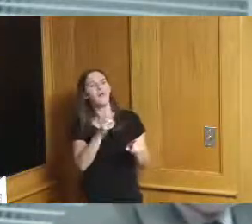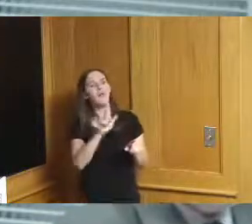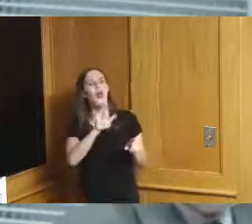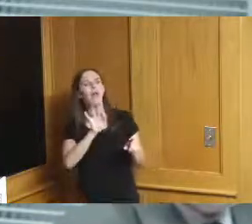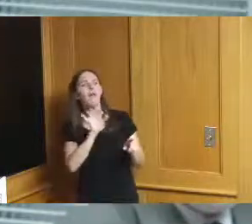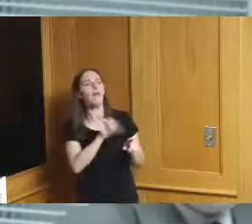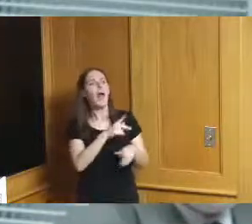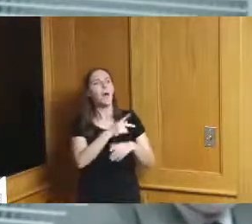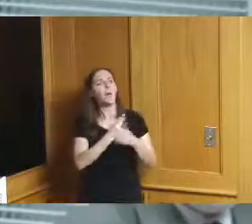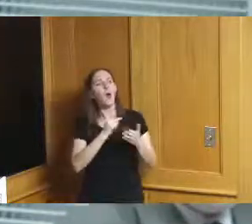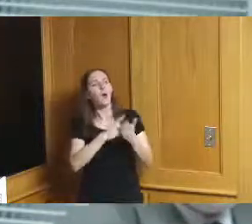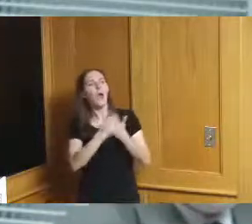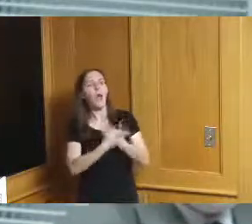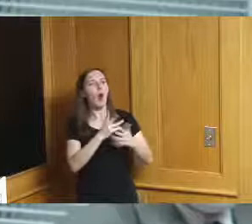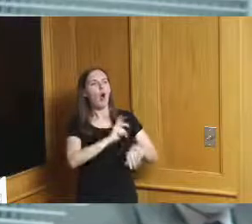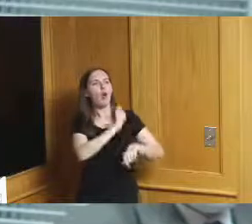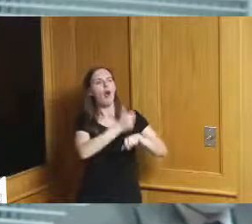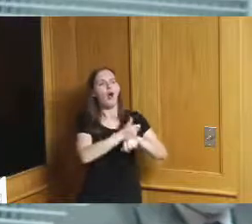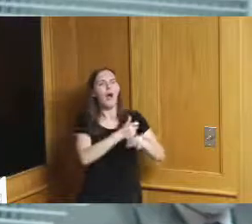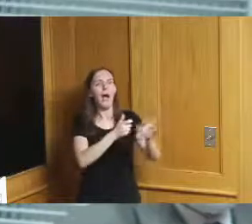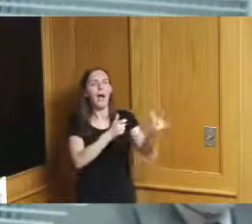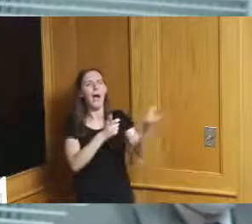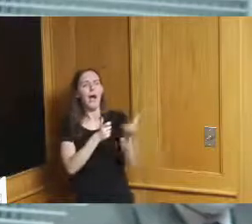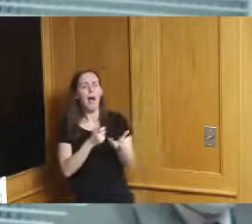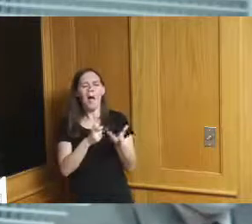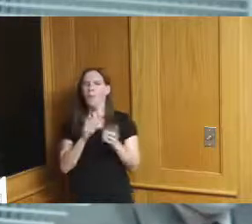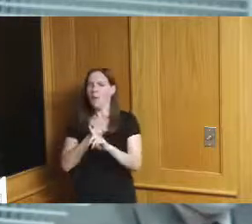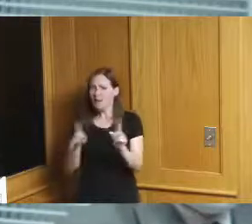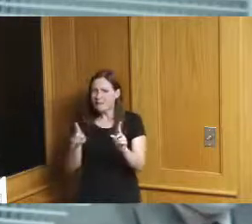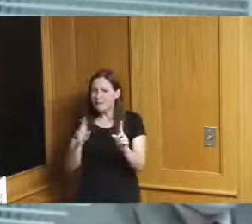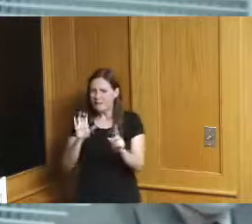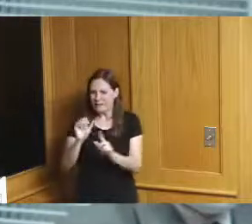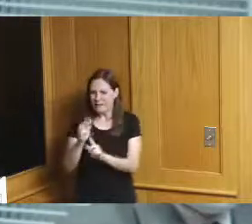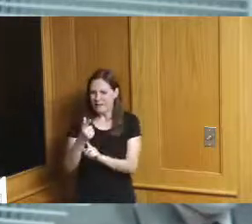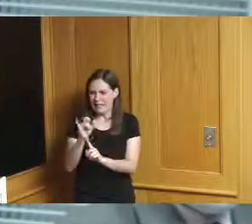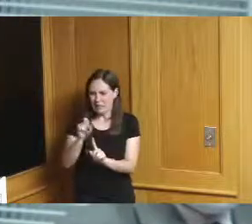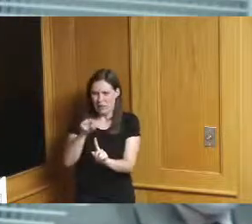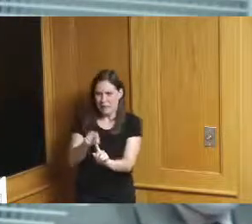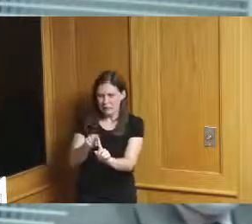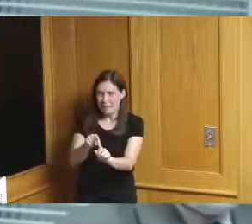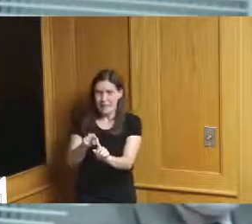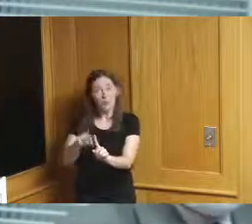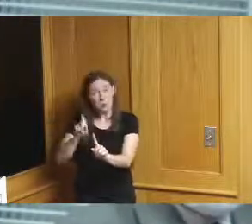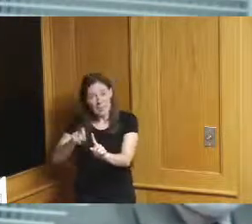as good as the the information that is put into it so if a department pulls out or is doing their own